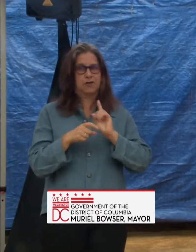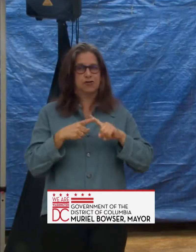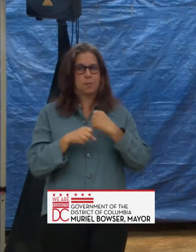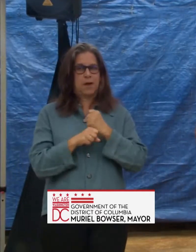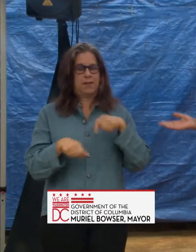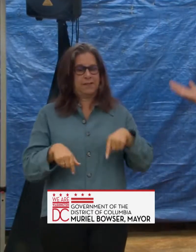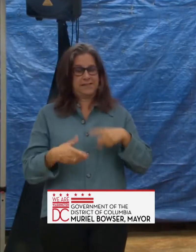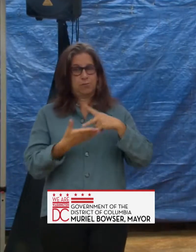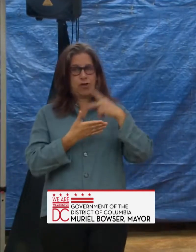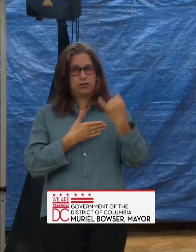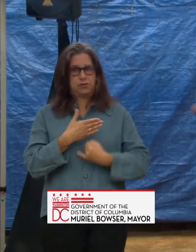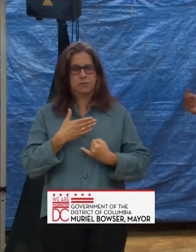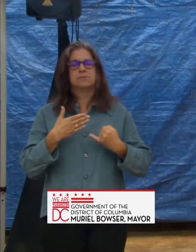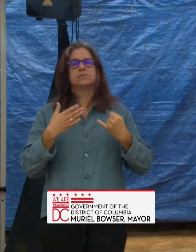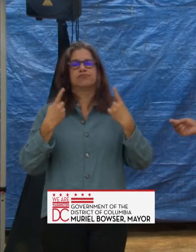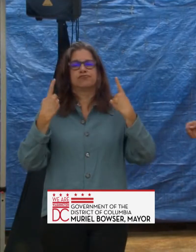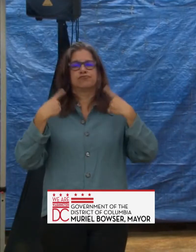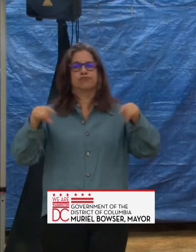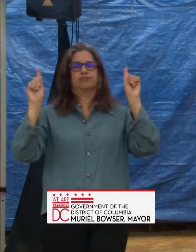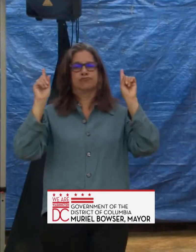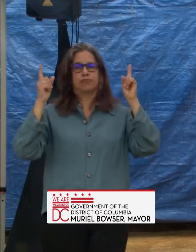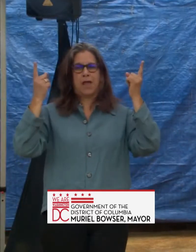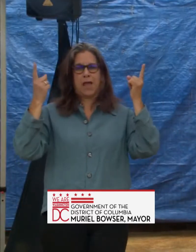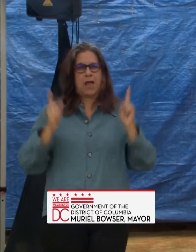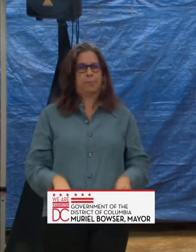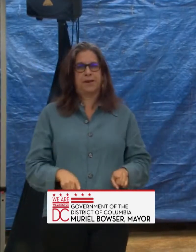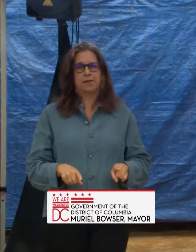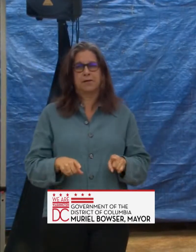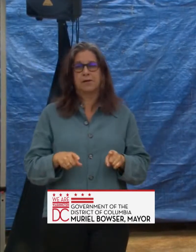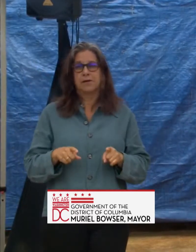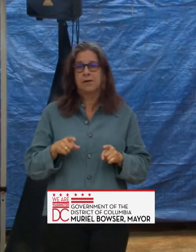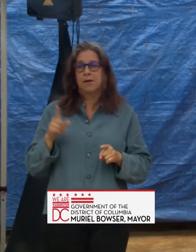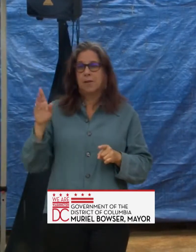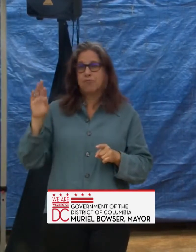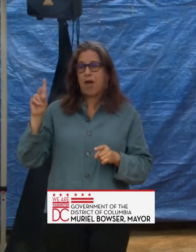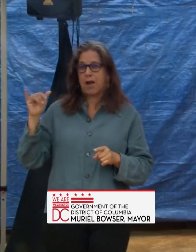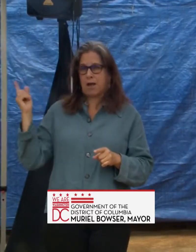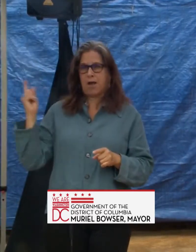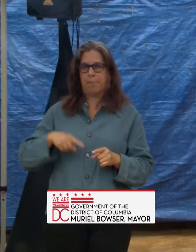I'M GOING TO ASK BRENDA TO COME UP AND TELL US ABOUT THE PROJECT.